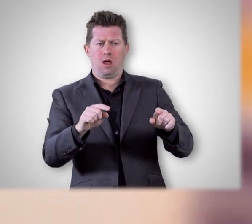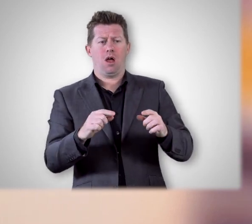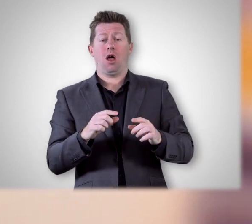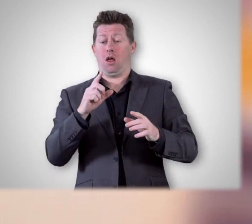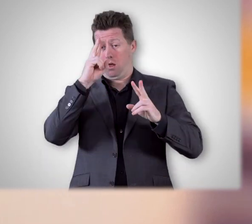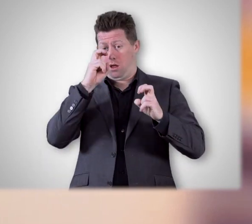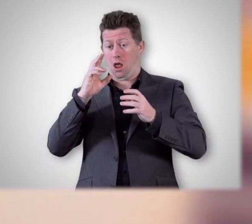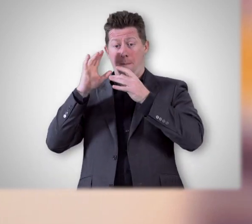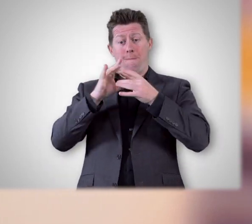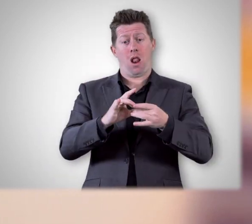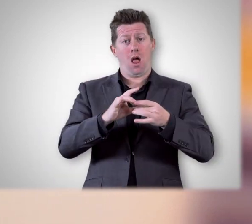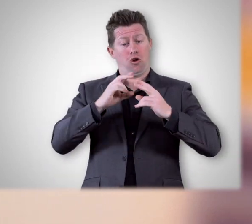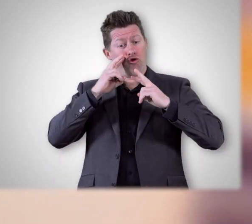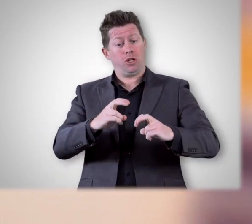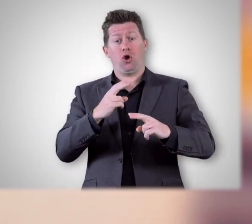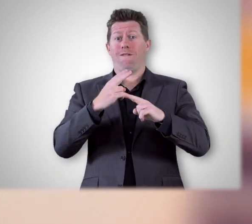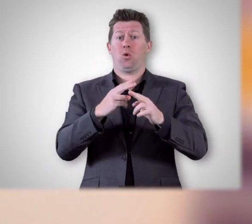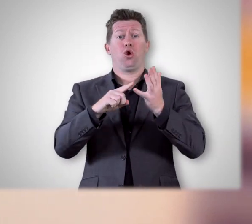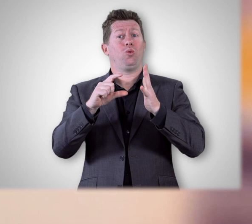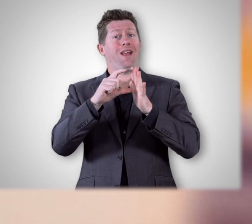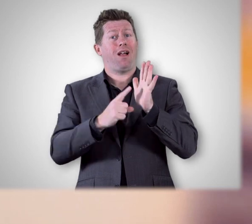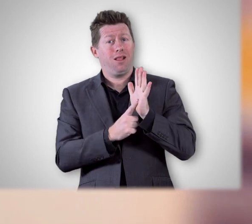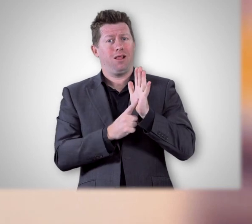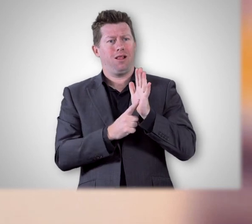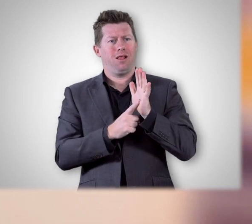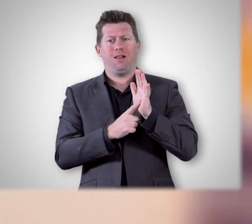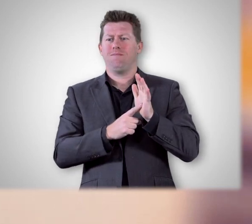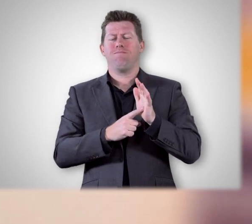applied research into Universal Design for Learning was a natural fit